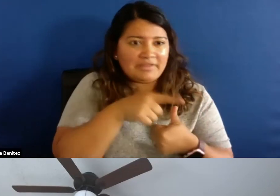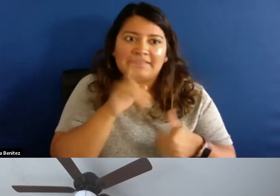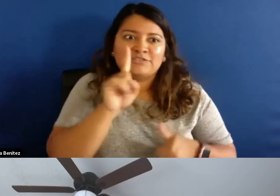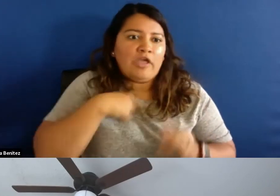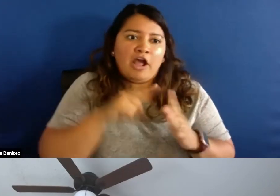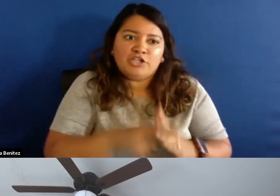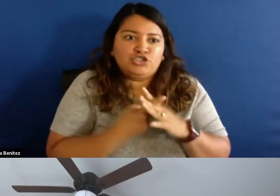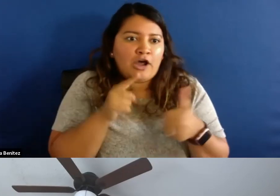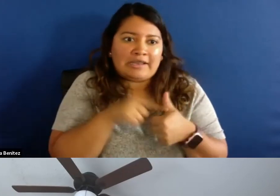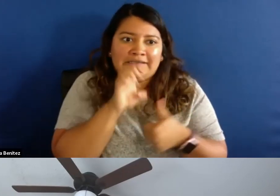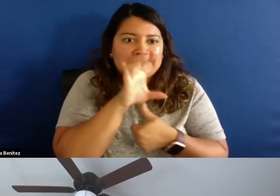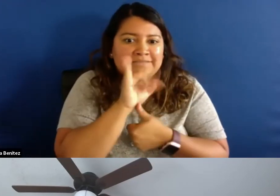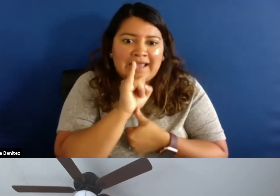Have you heard of ECI? >> No.